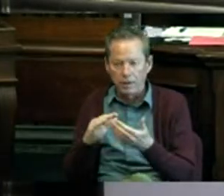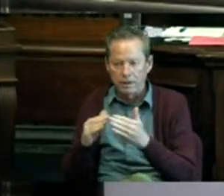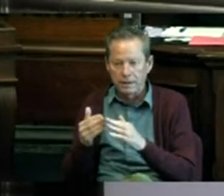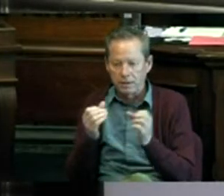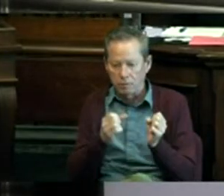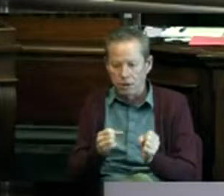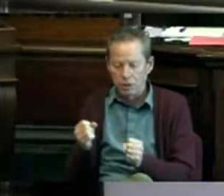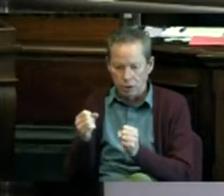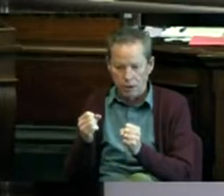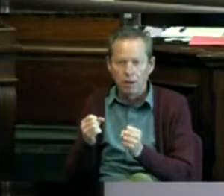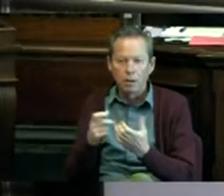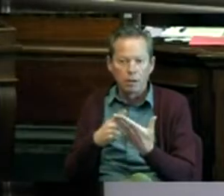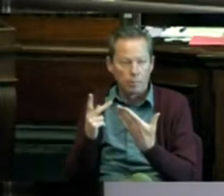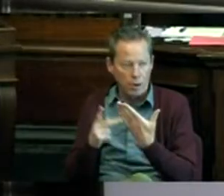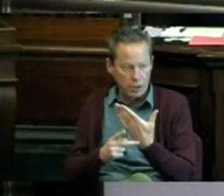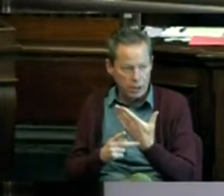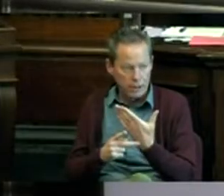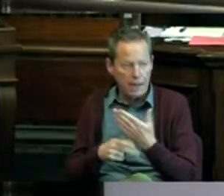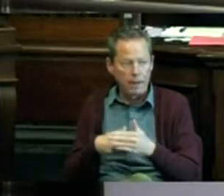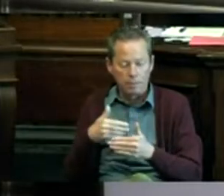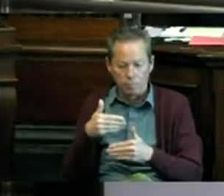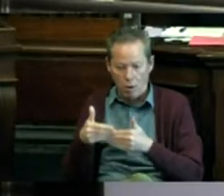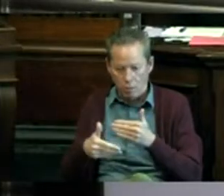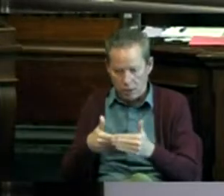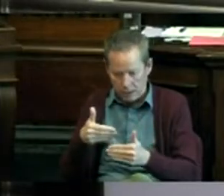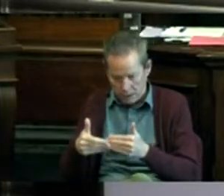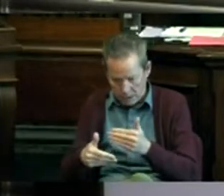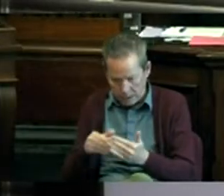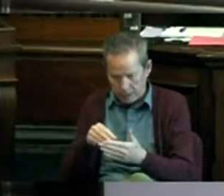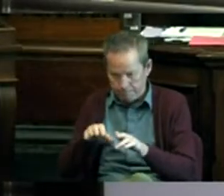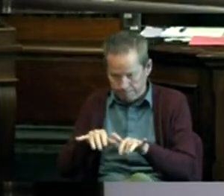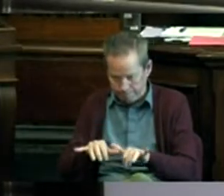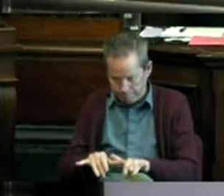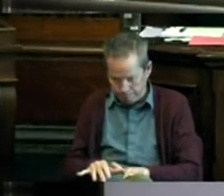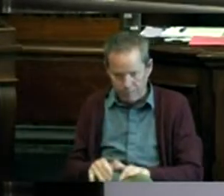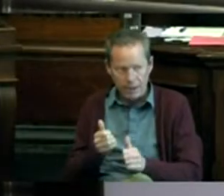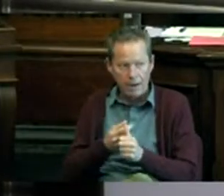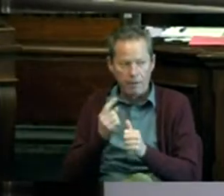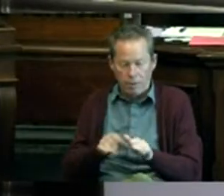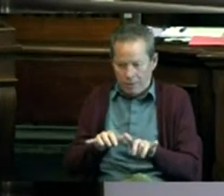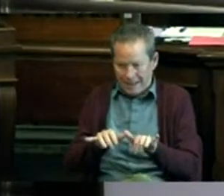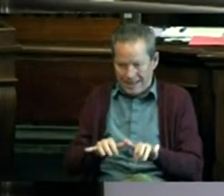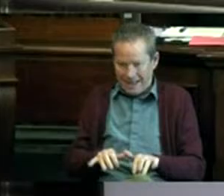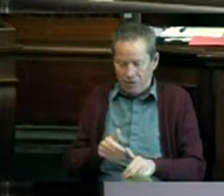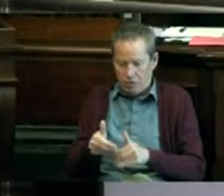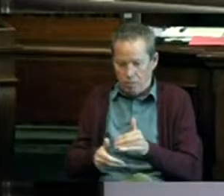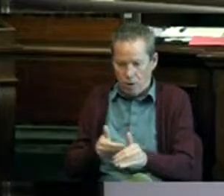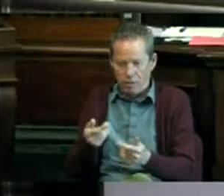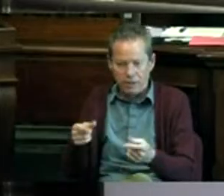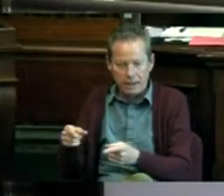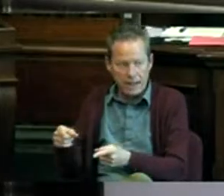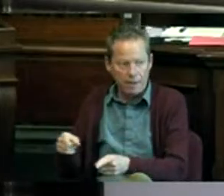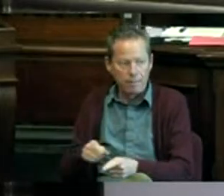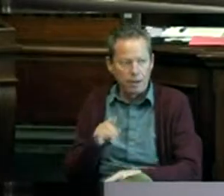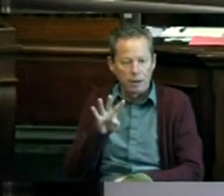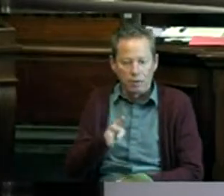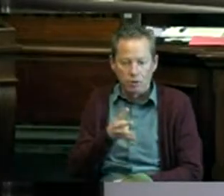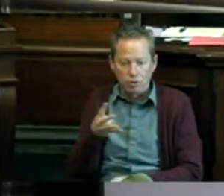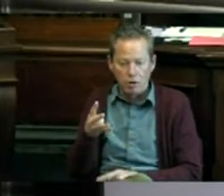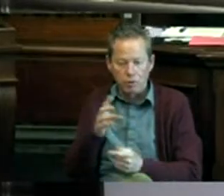are prioritized and aligned with city strategic initiatives, and